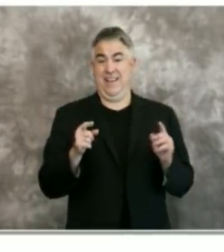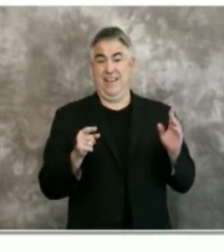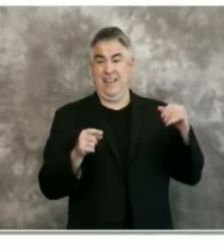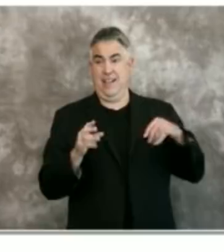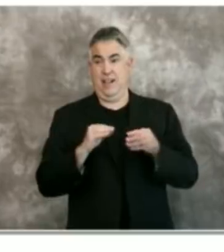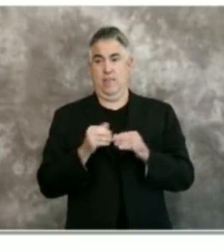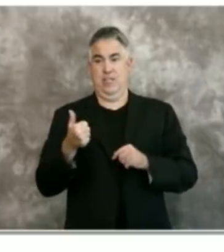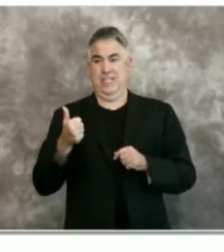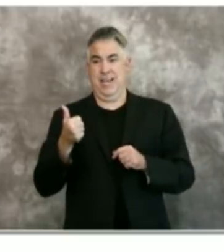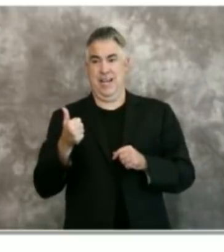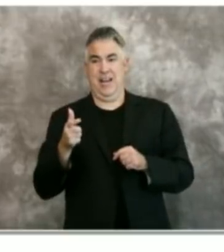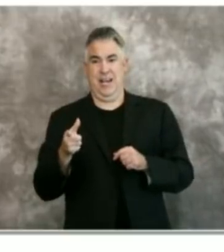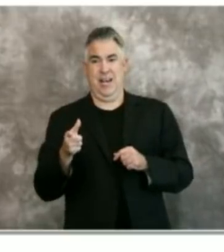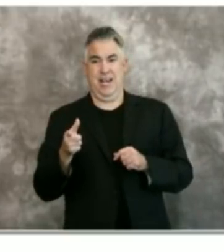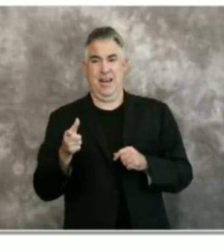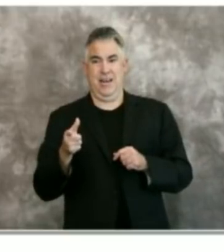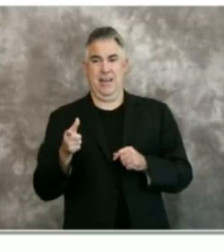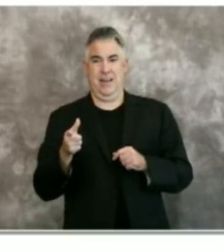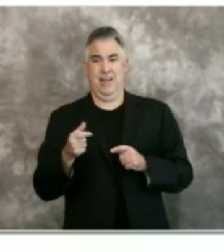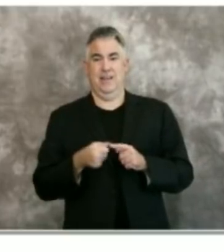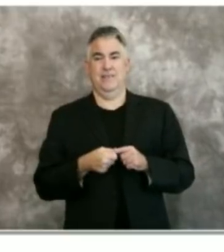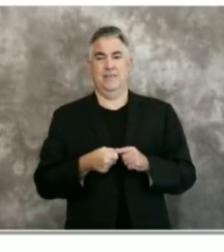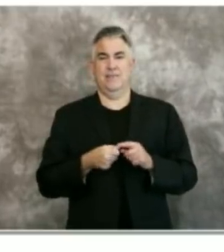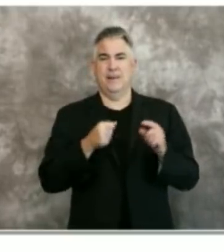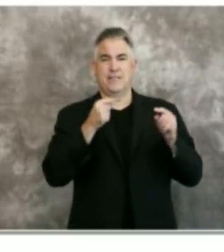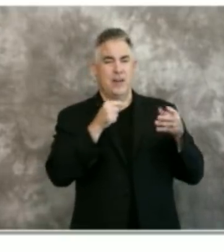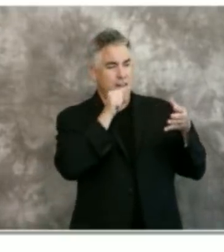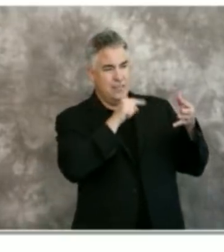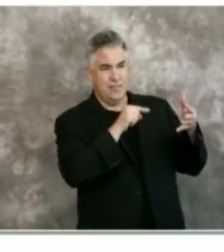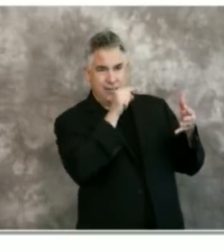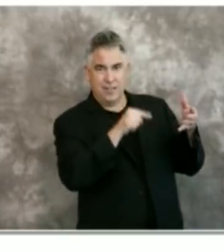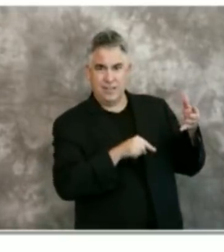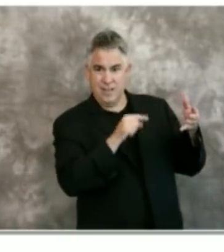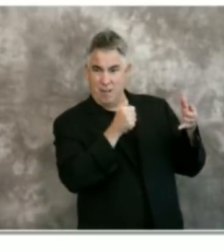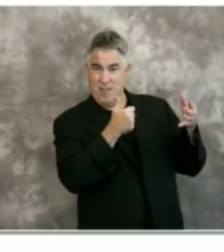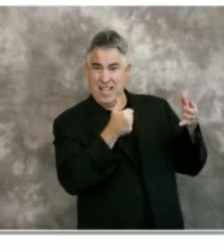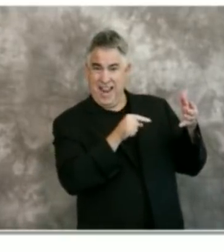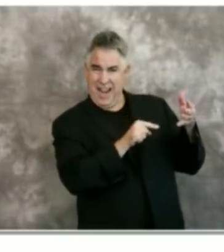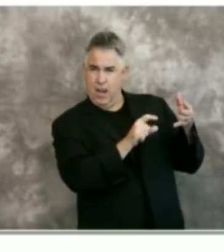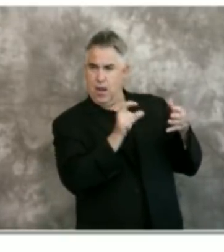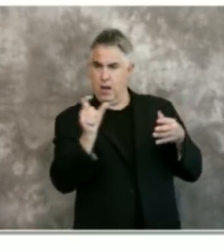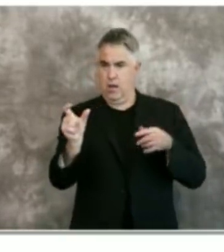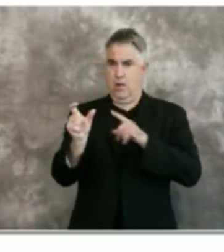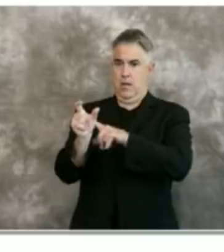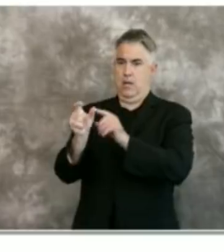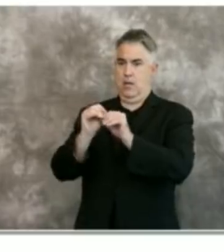THERE BEFORE. THERE YOU GO. SO THIS TRIGGER NUMBER 10, WHICH